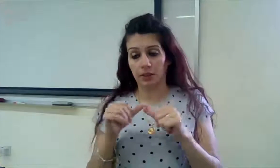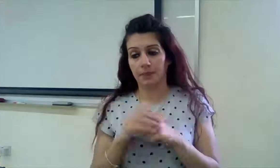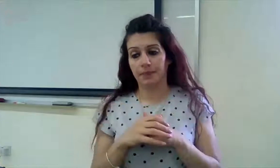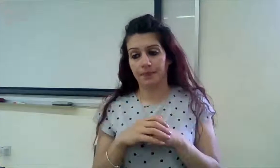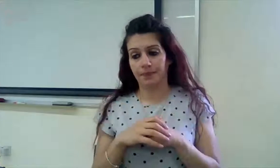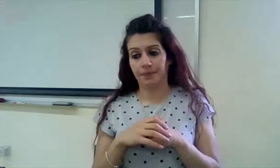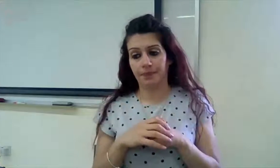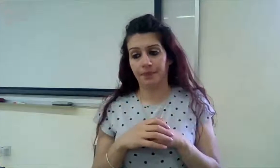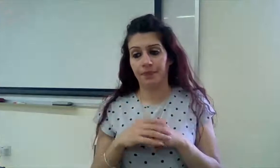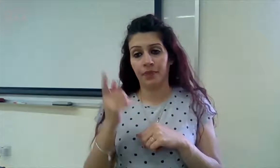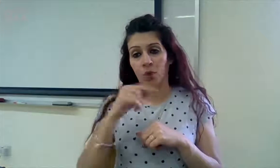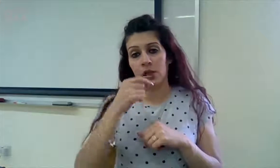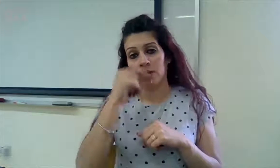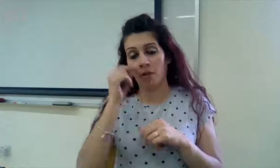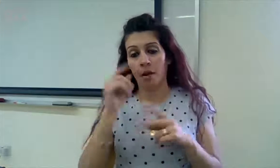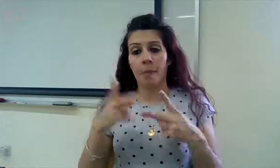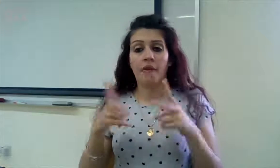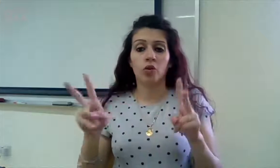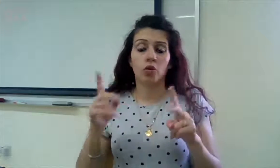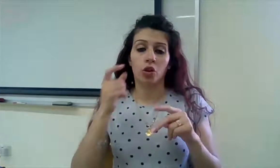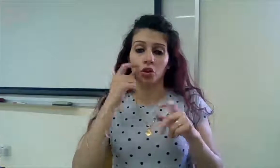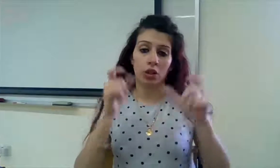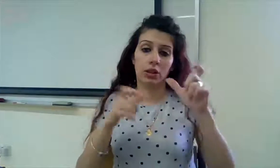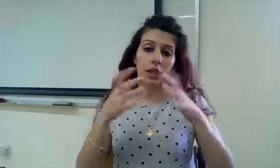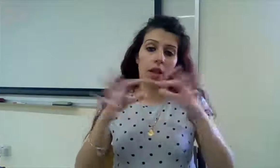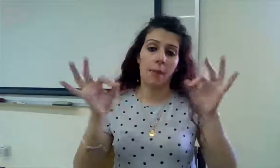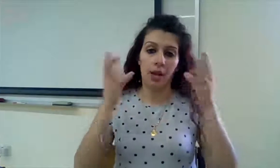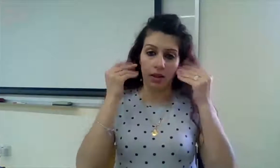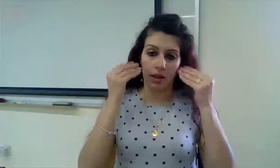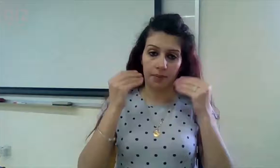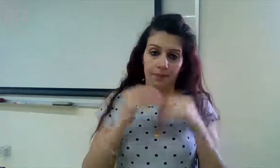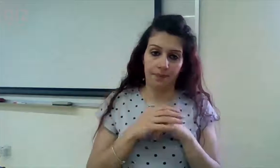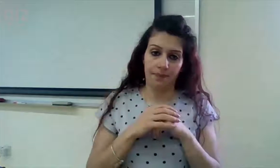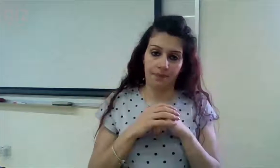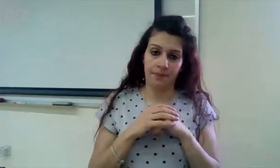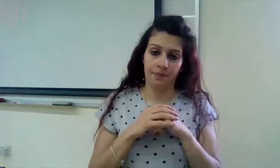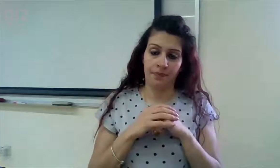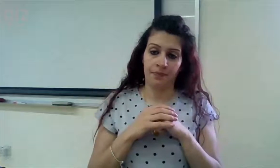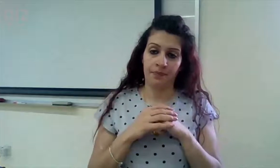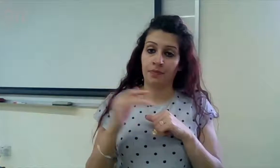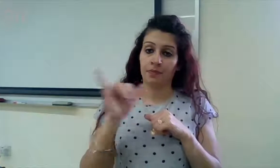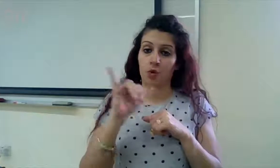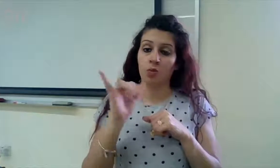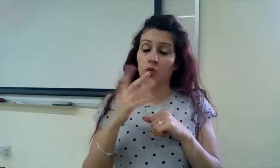them to ease them in the stress of the day by how to include their child with